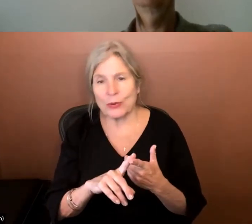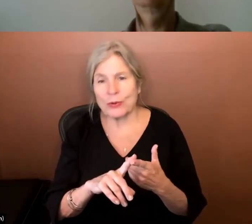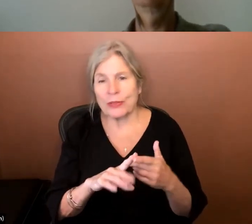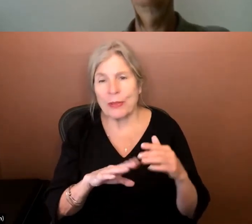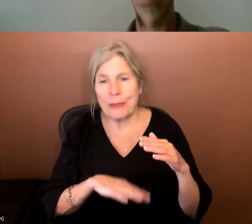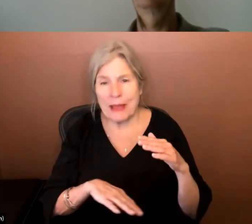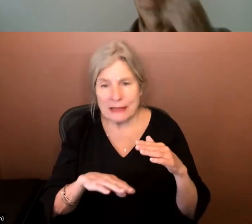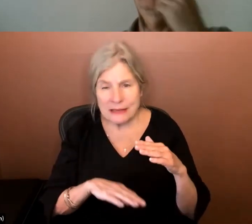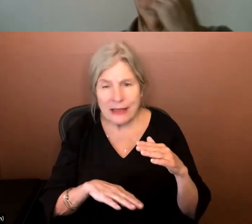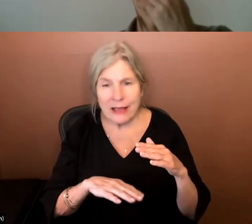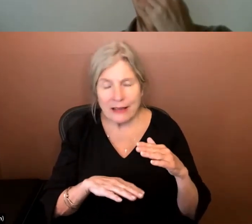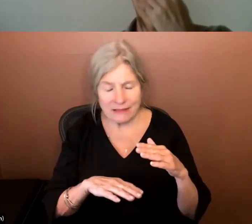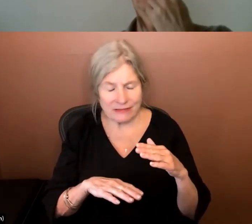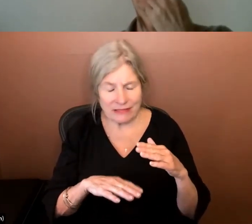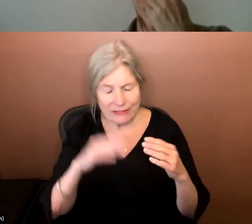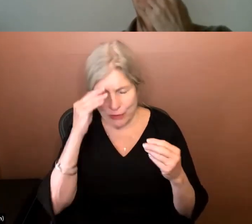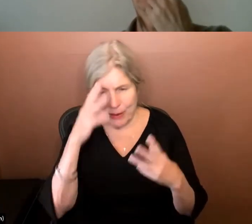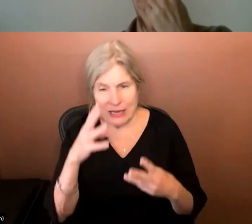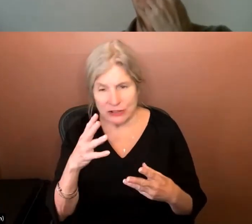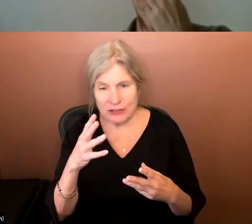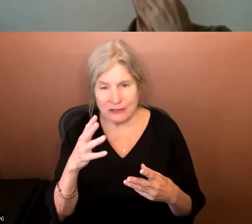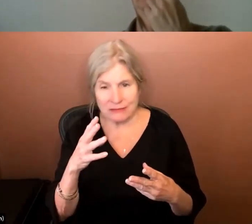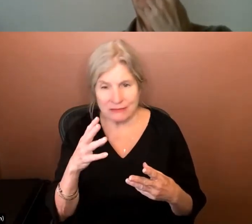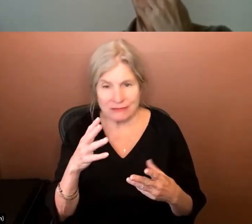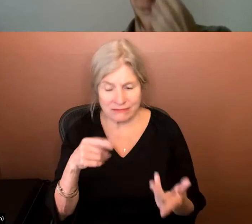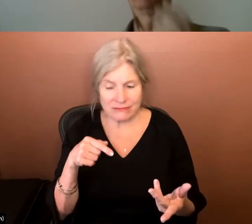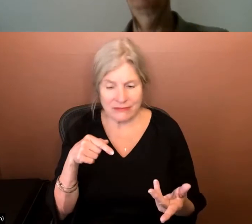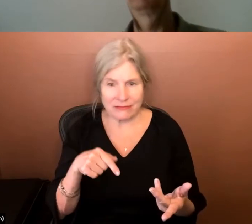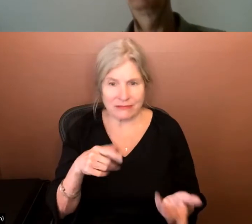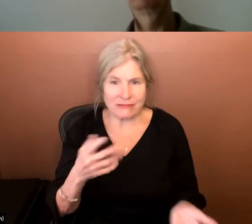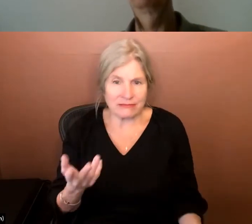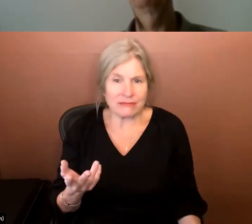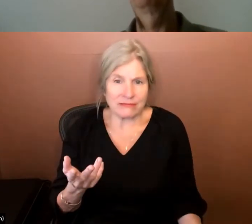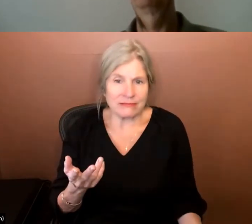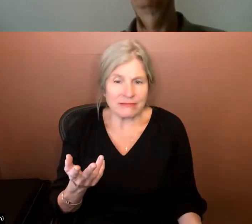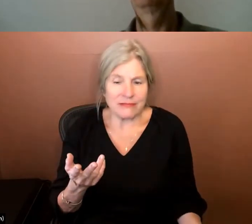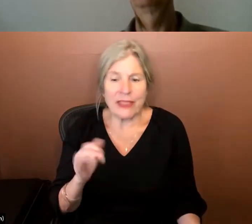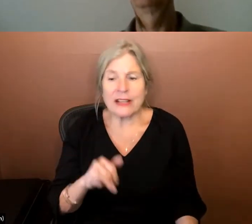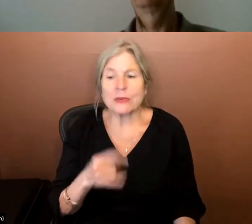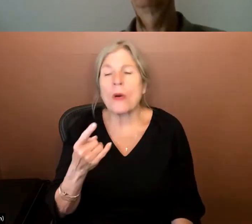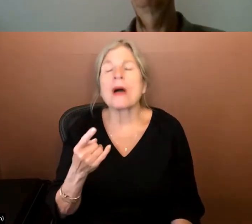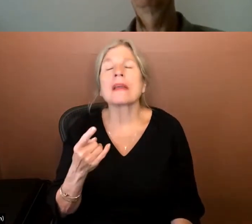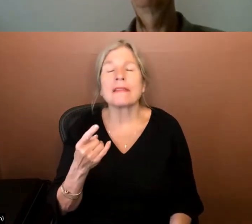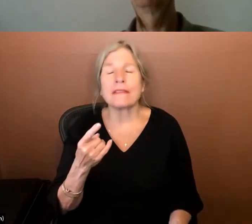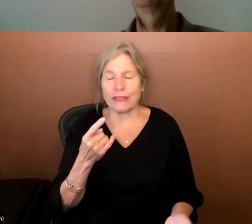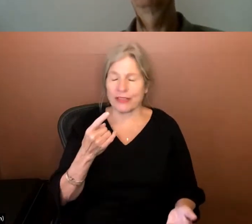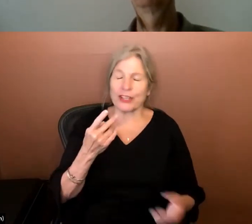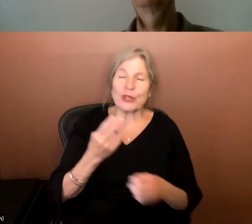that information is, you know, that's one of the use cases for sort of comics